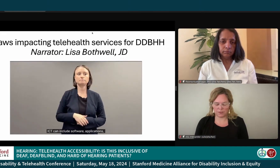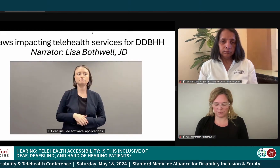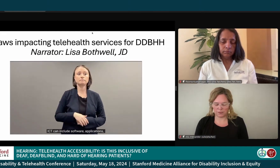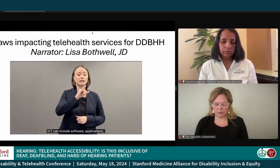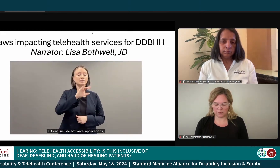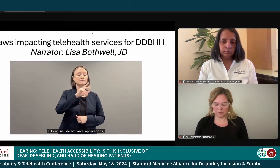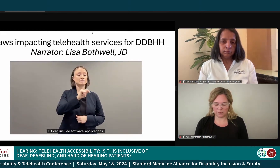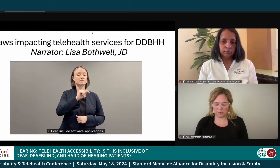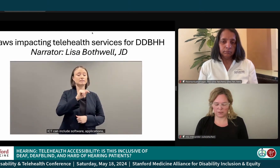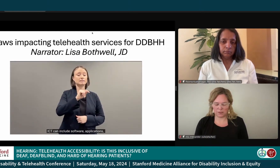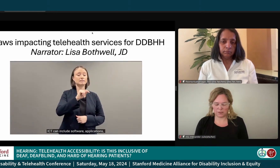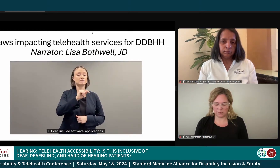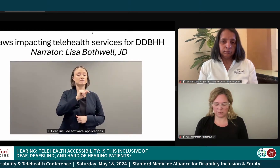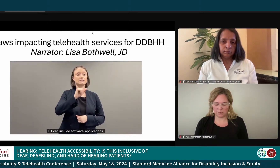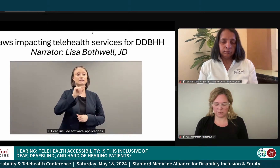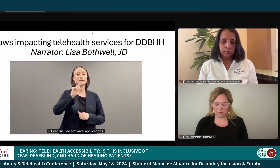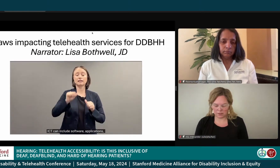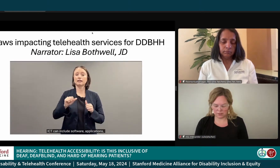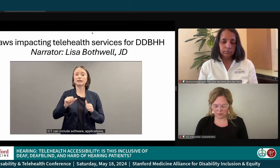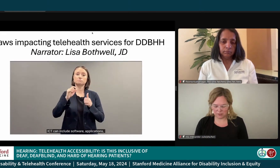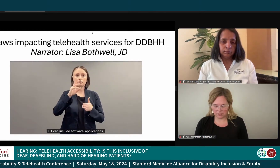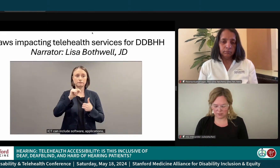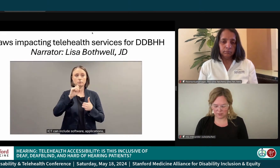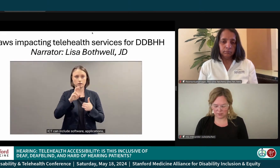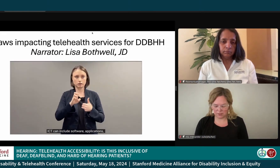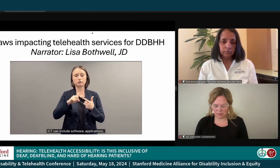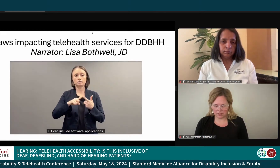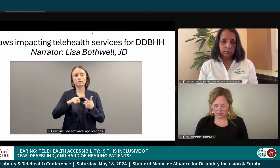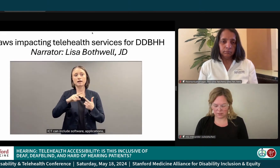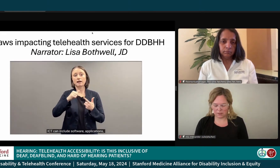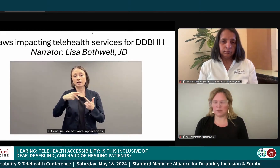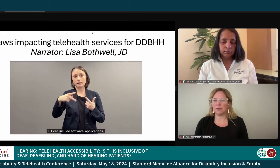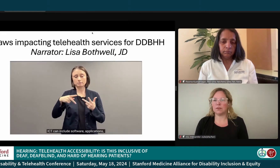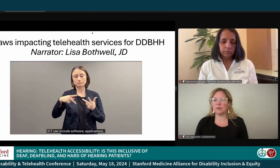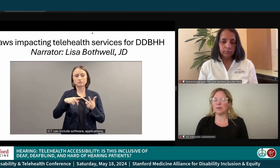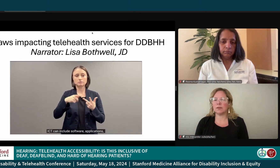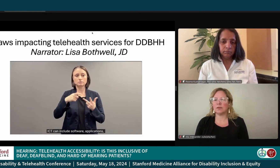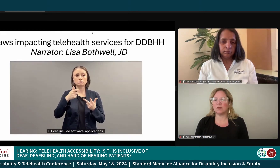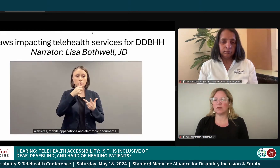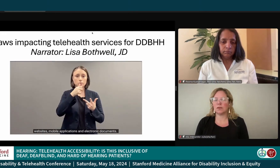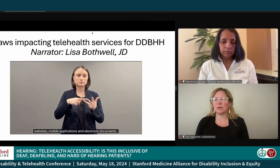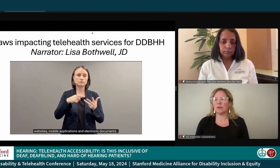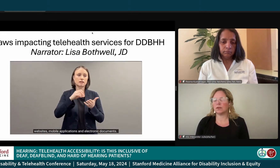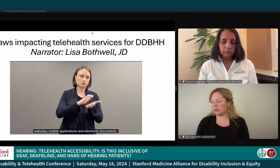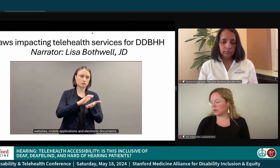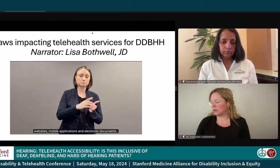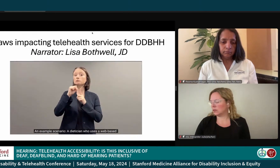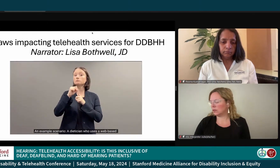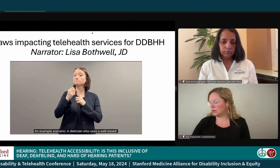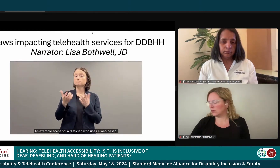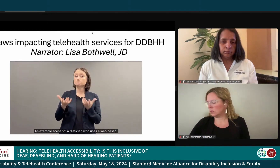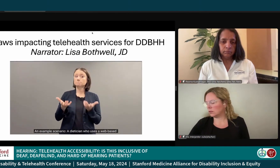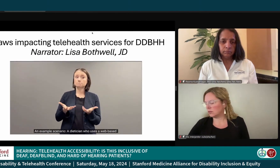ICT can include applications, website, mobile applications. An example scenario,